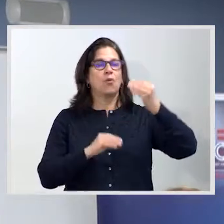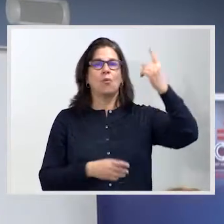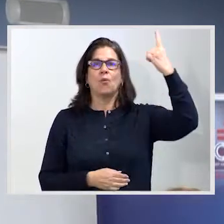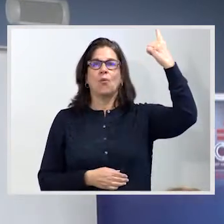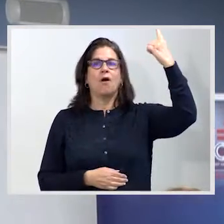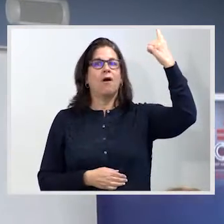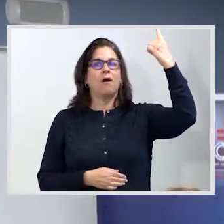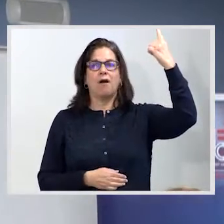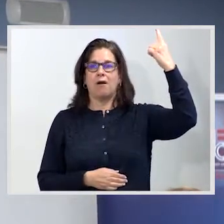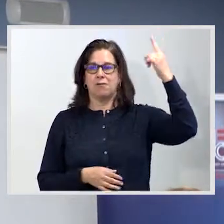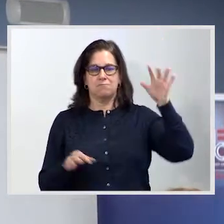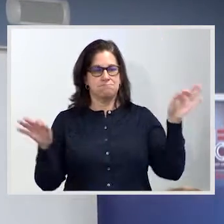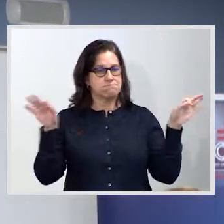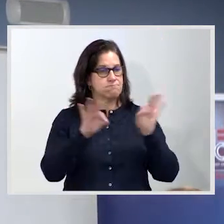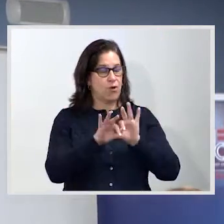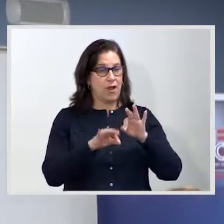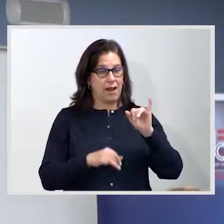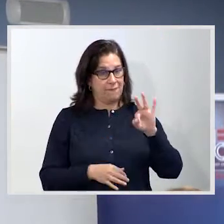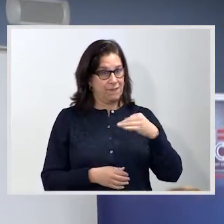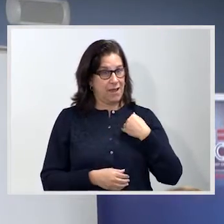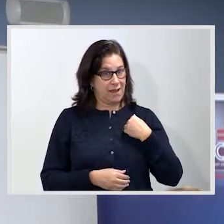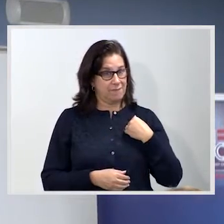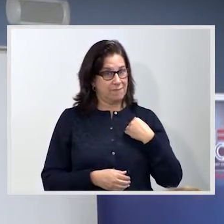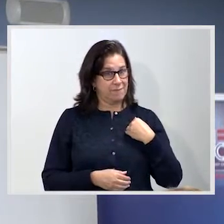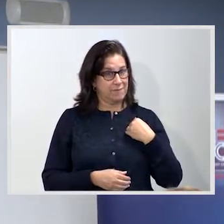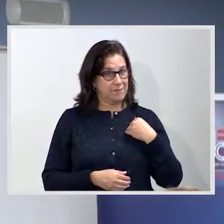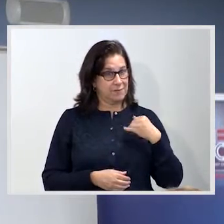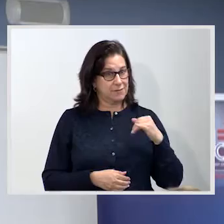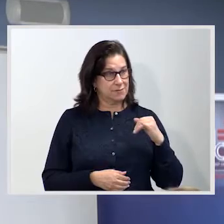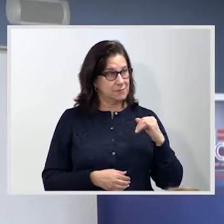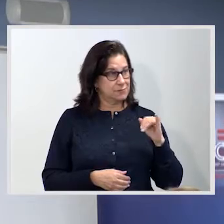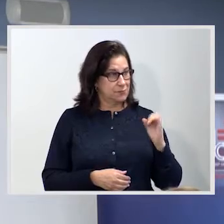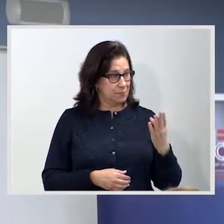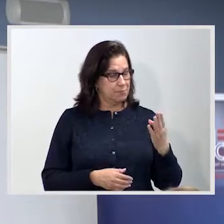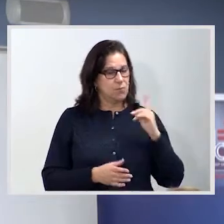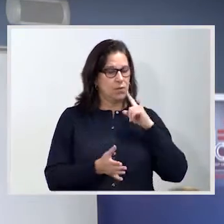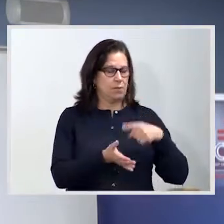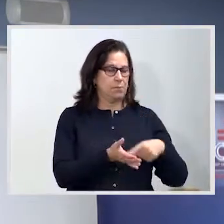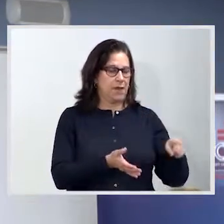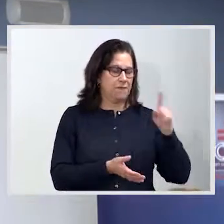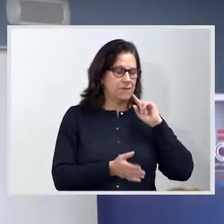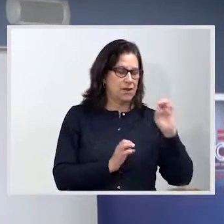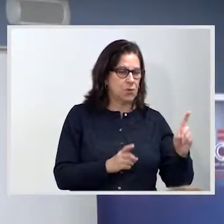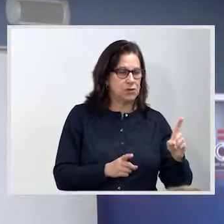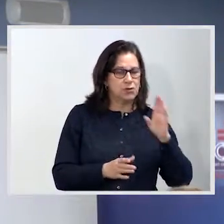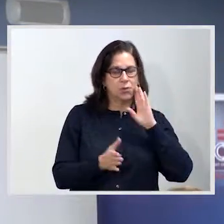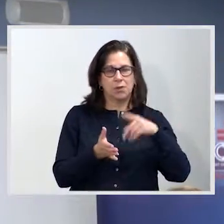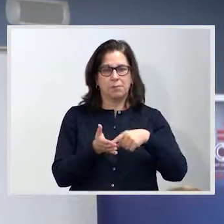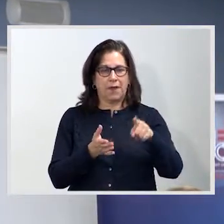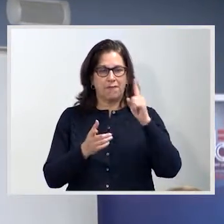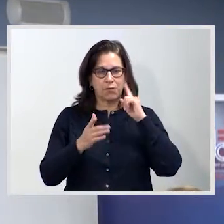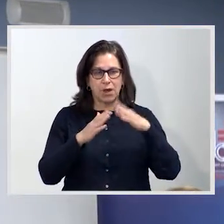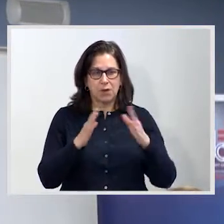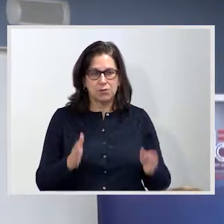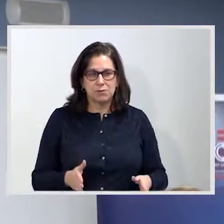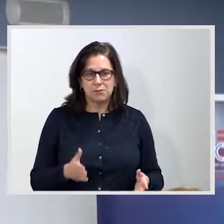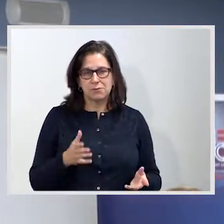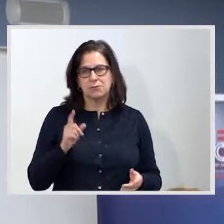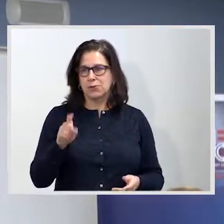THINGS, YOU HAVE TO HAVE A JOB TO DO SO. AND I'LL LEAVE IT AT THAT.